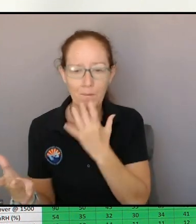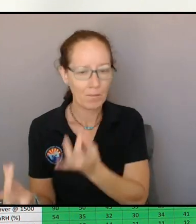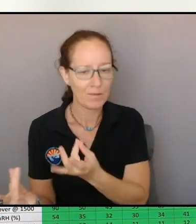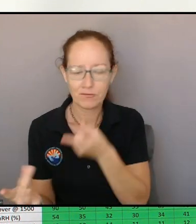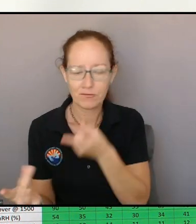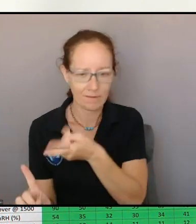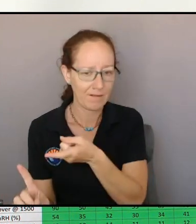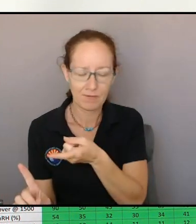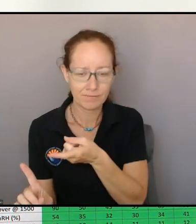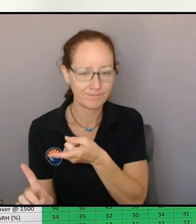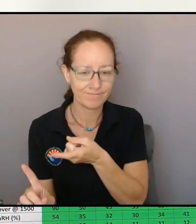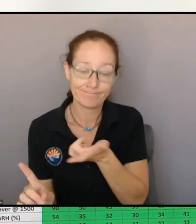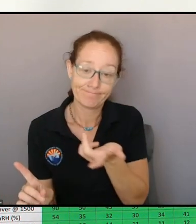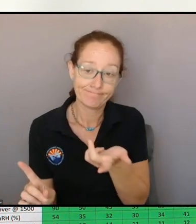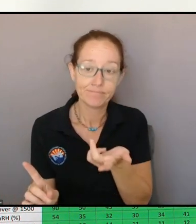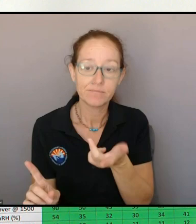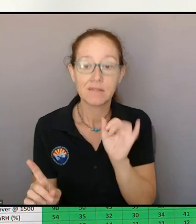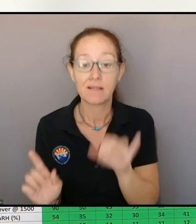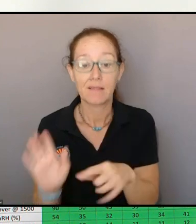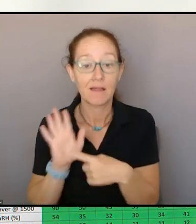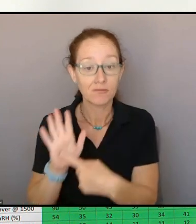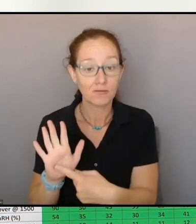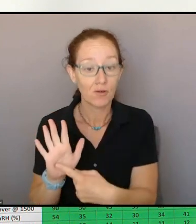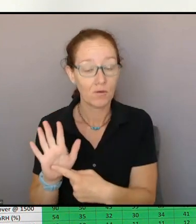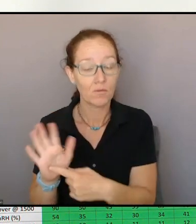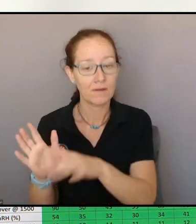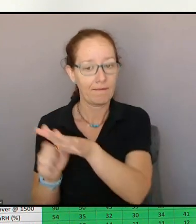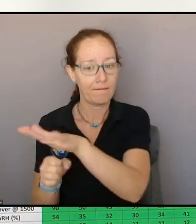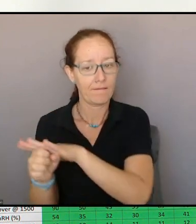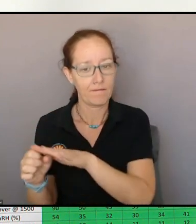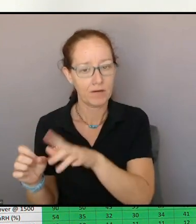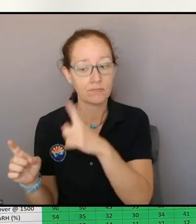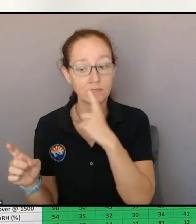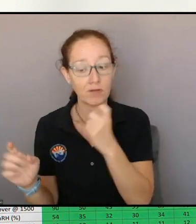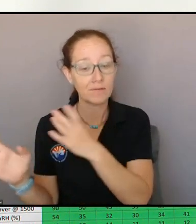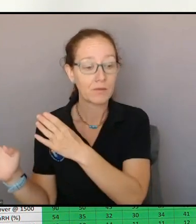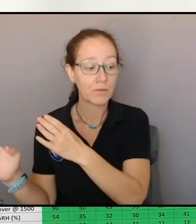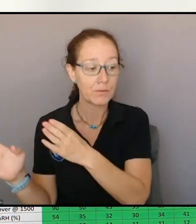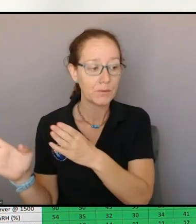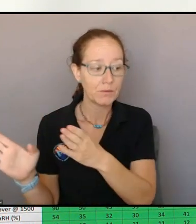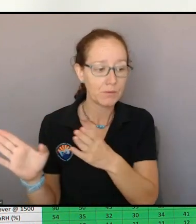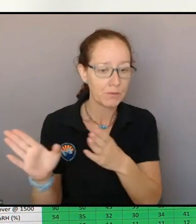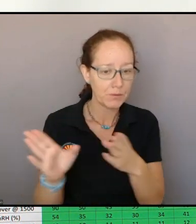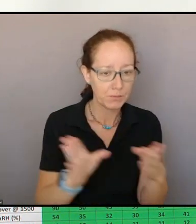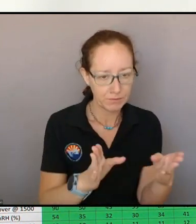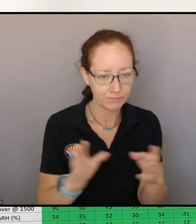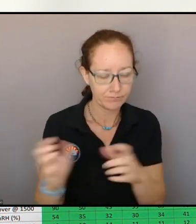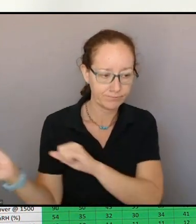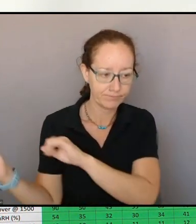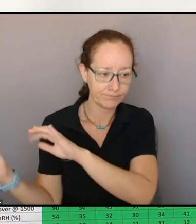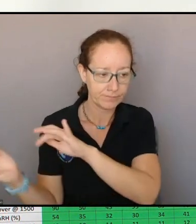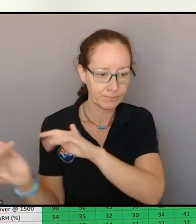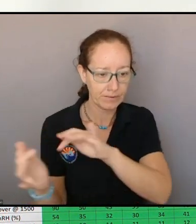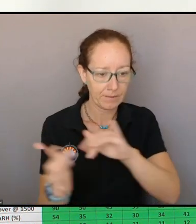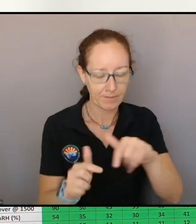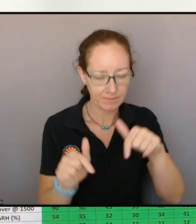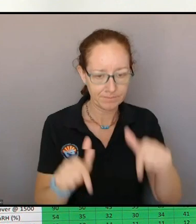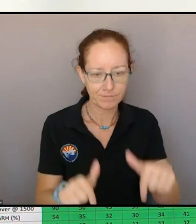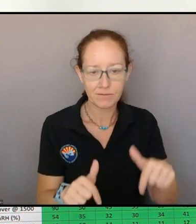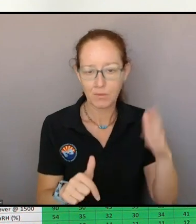essentially showing the drying conditions that are coming in behind the surge of monsoonal moisture. And so that's